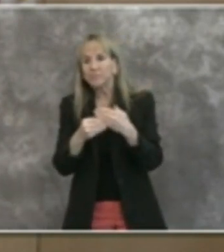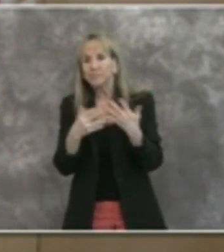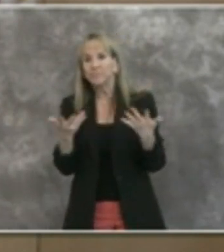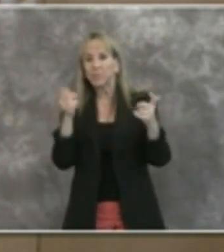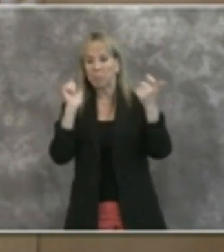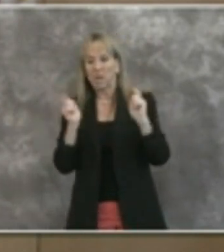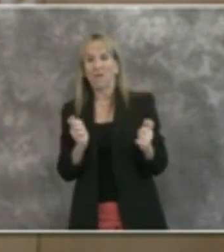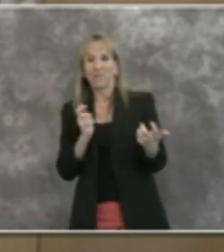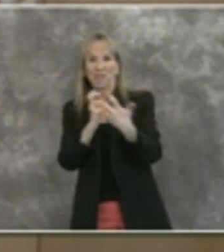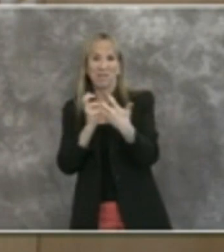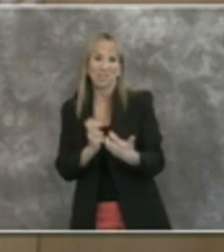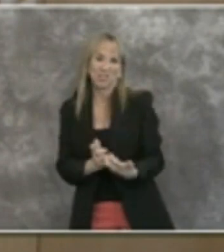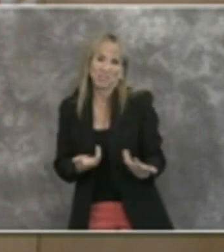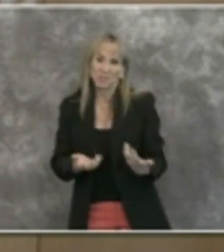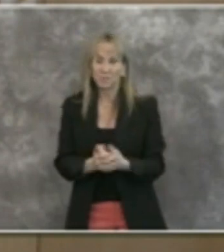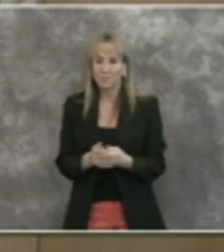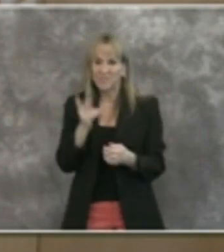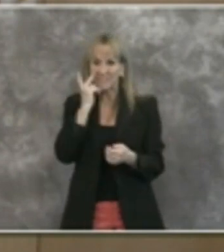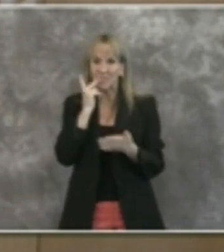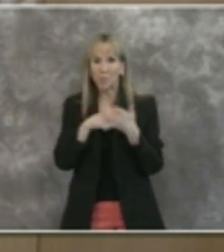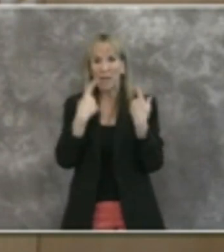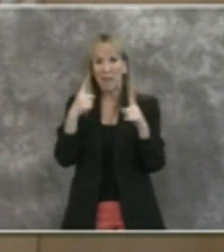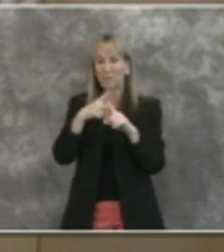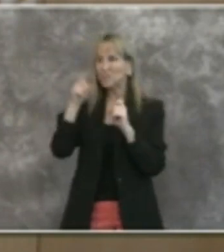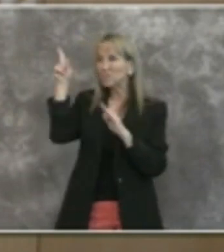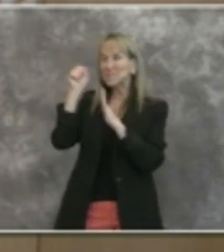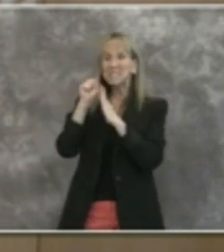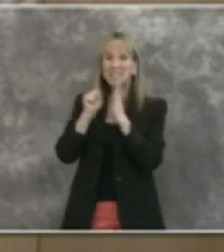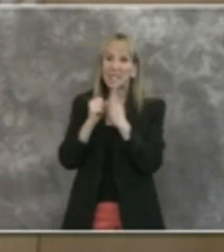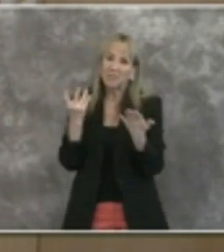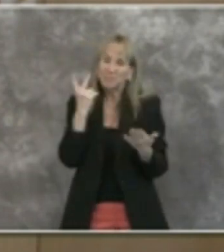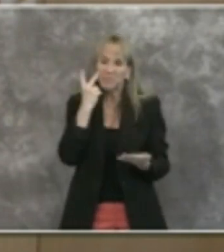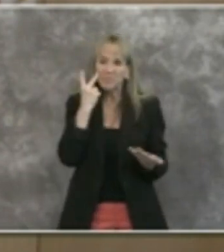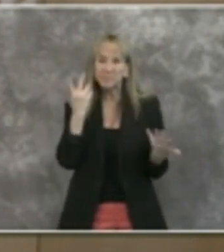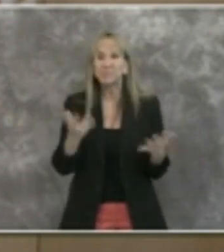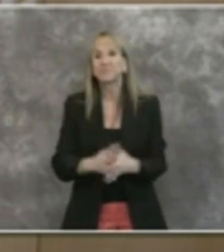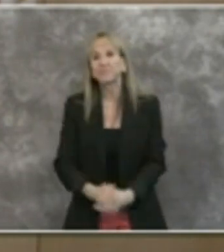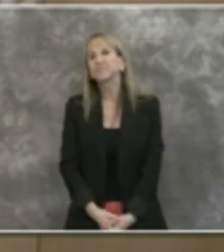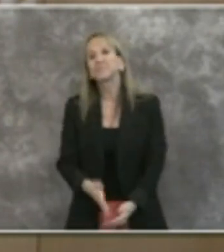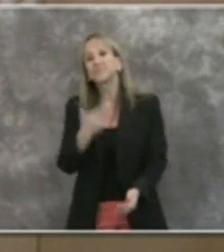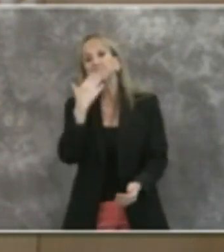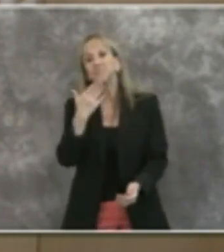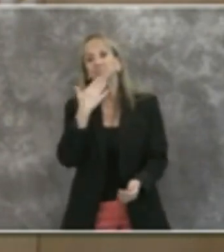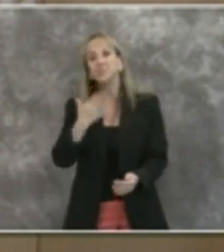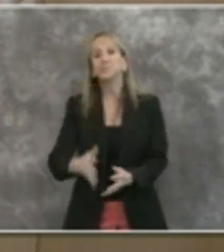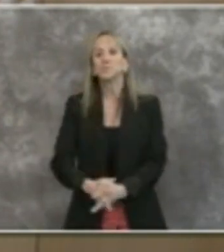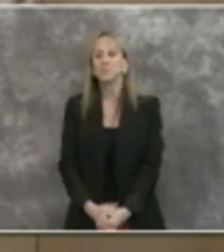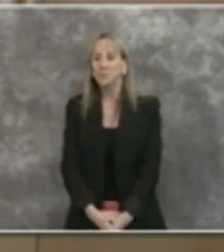REQUEST NOT TO OPEN THEN WE WOULD DEFINITELY HAVE TO ENSURE THAT THEY PUT STRINGENT TO PRACTICES IN PLACE TO HELP